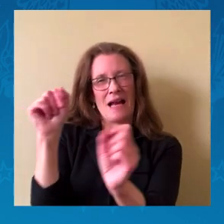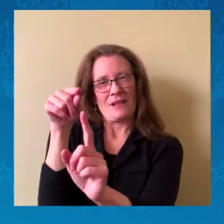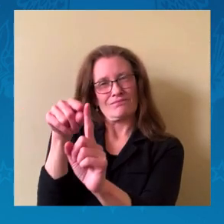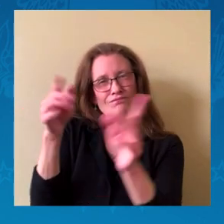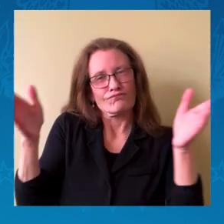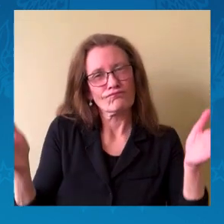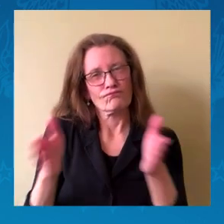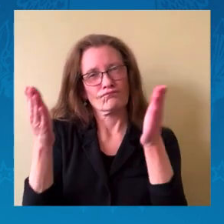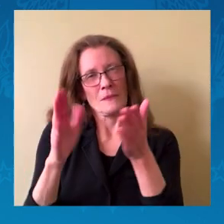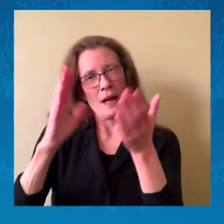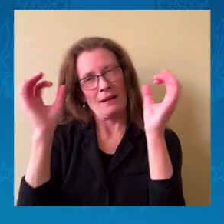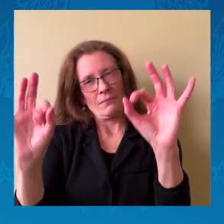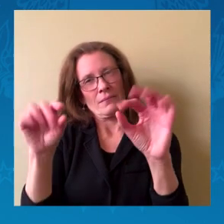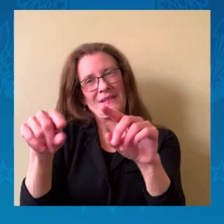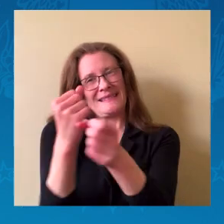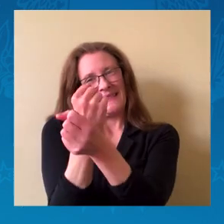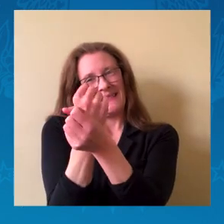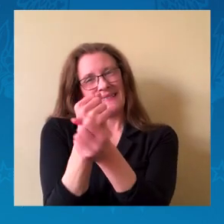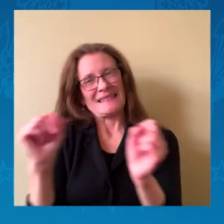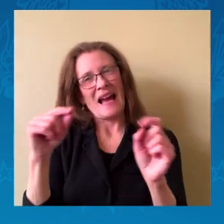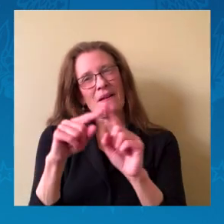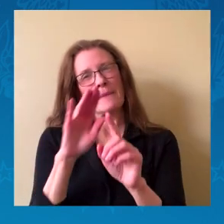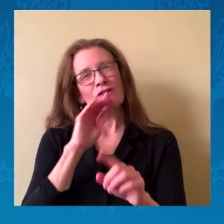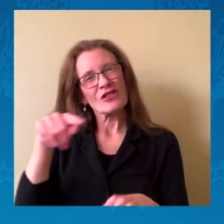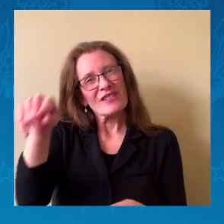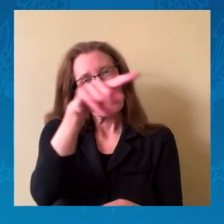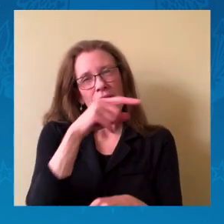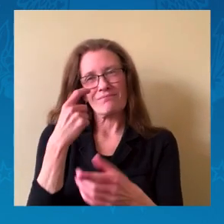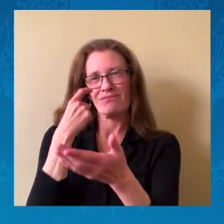and recognizing the importance of an investment in innovation,